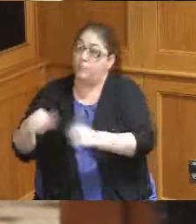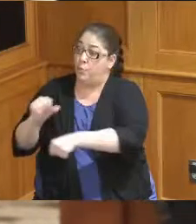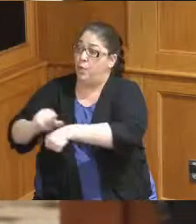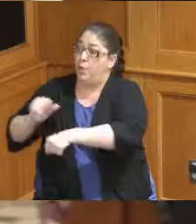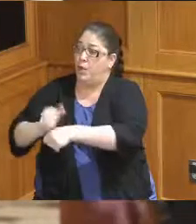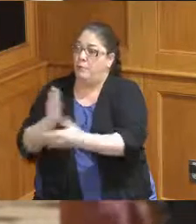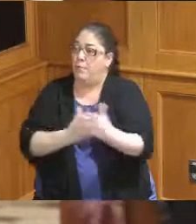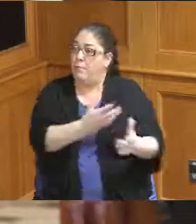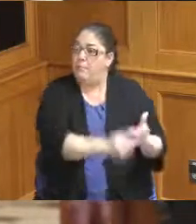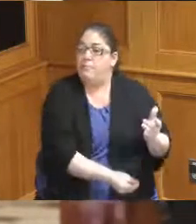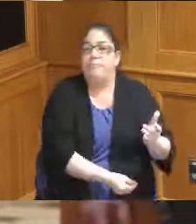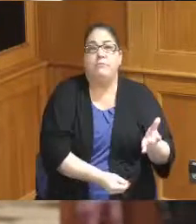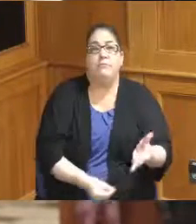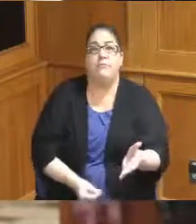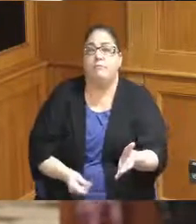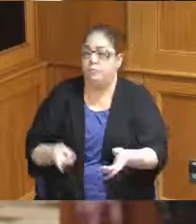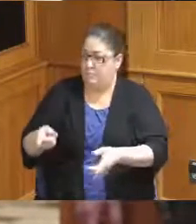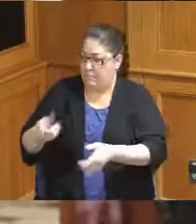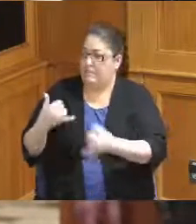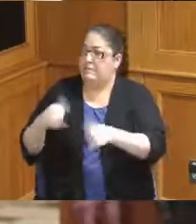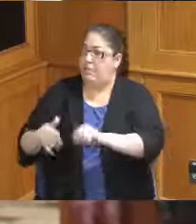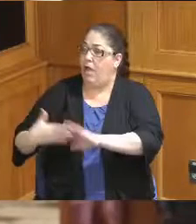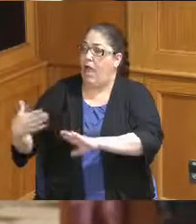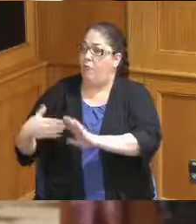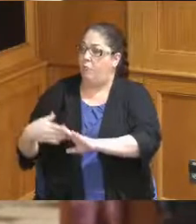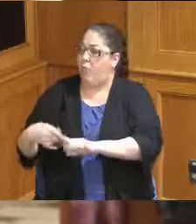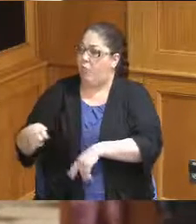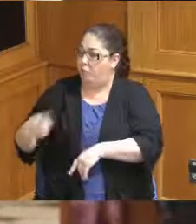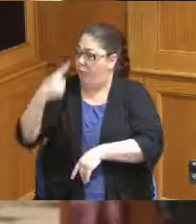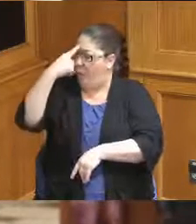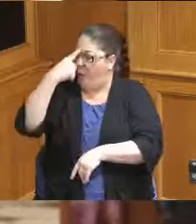there was equipment there was still power that was still operating that we were on the Assumption was